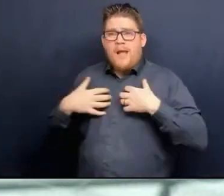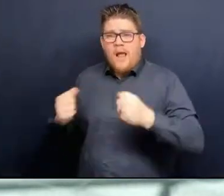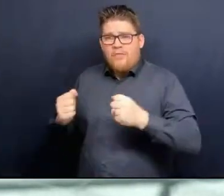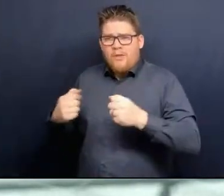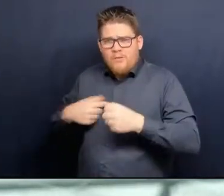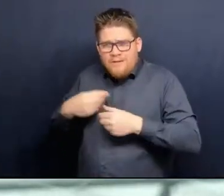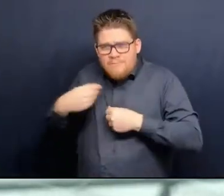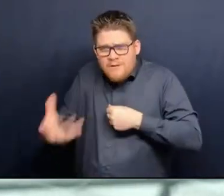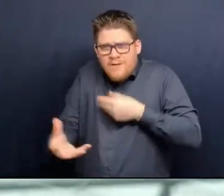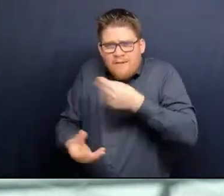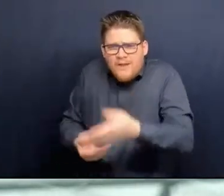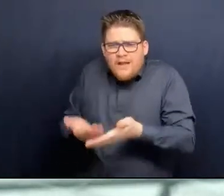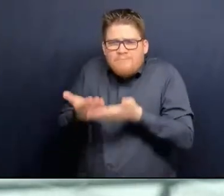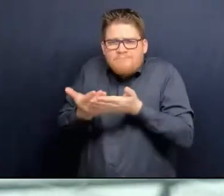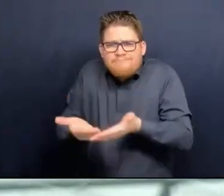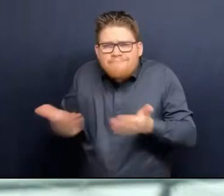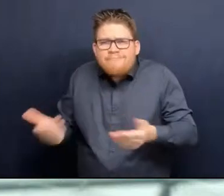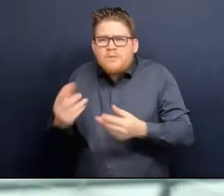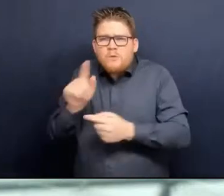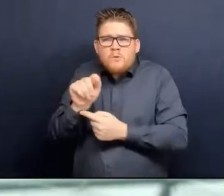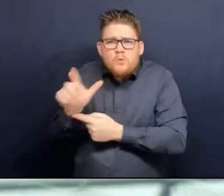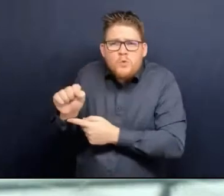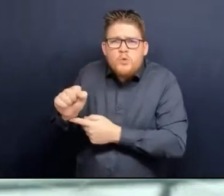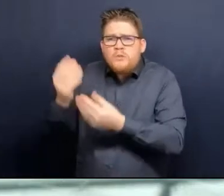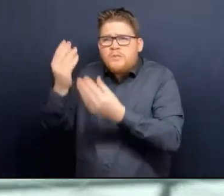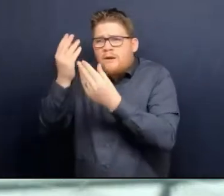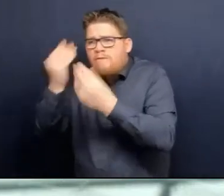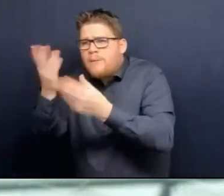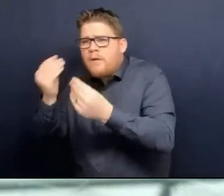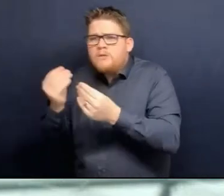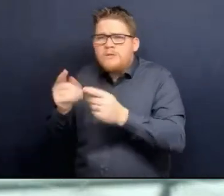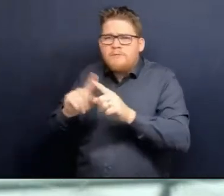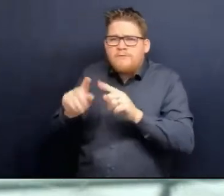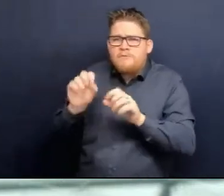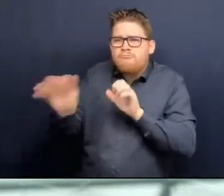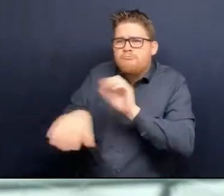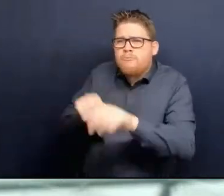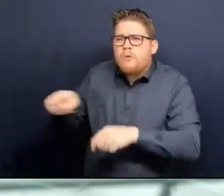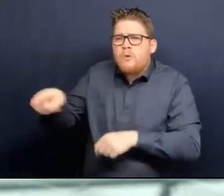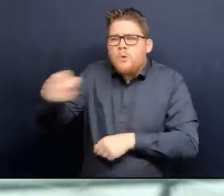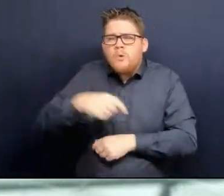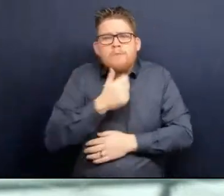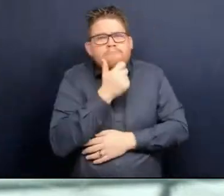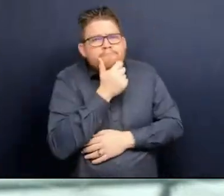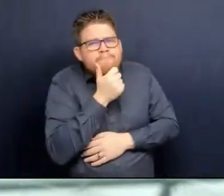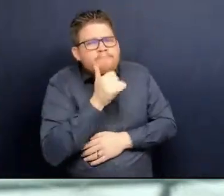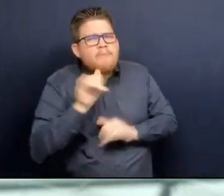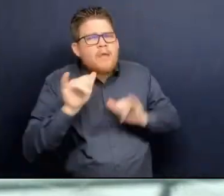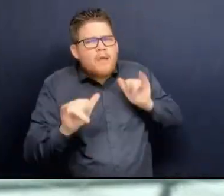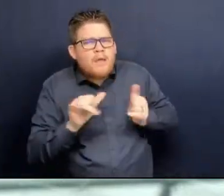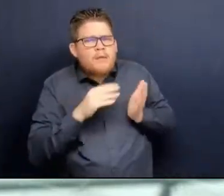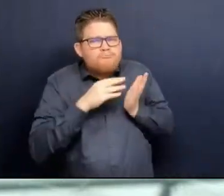you the tools and resources to be able to manage the understand